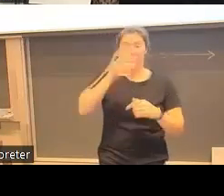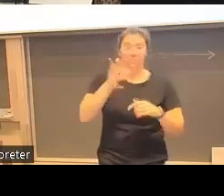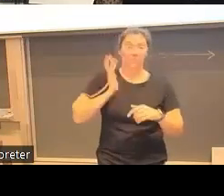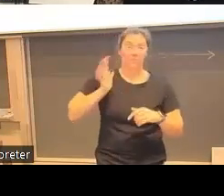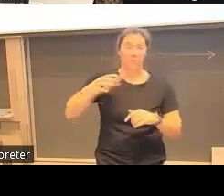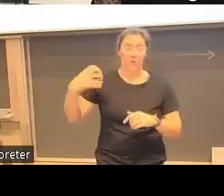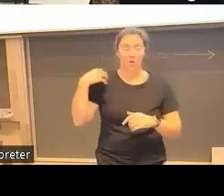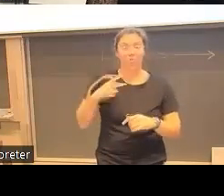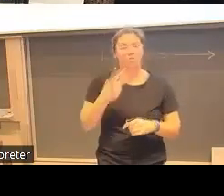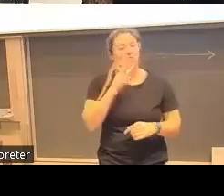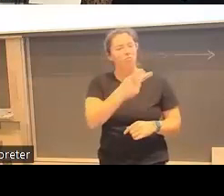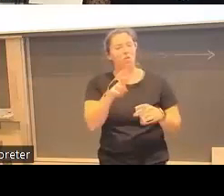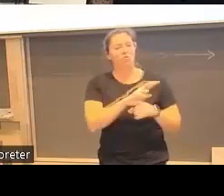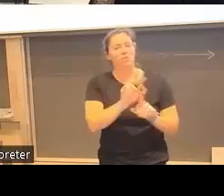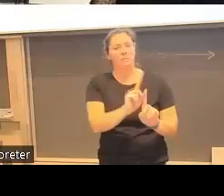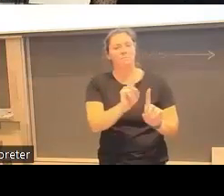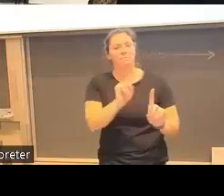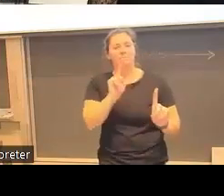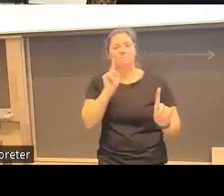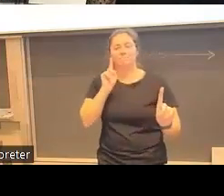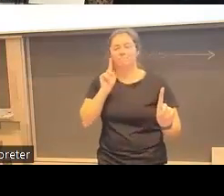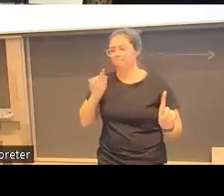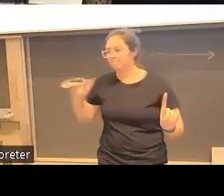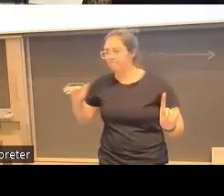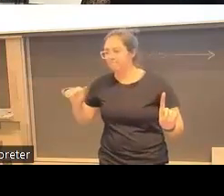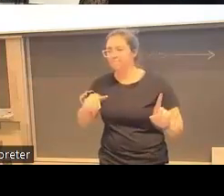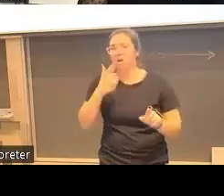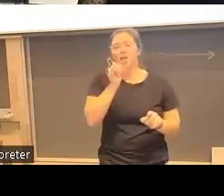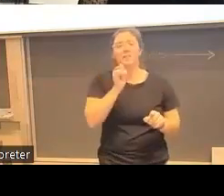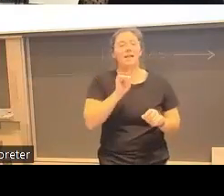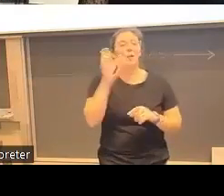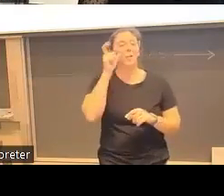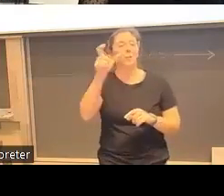a resident back out of the room in essence doing the moonwalk while the patient was still talking